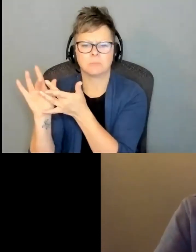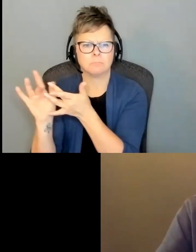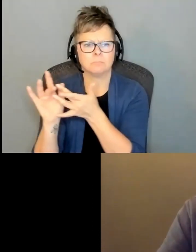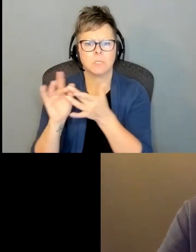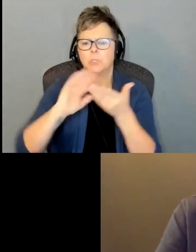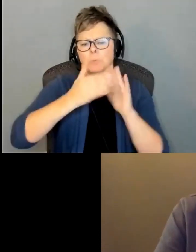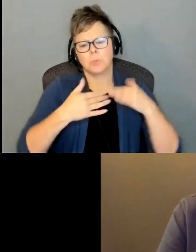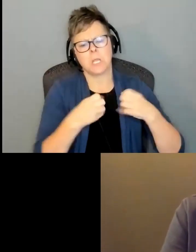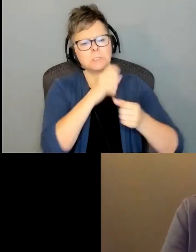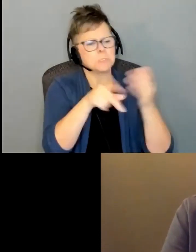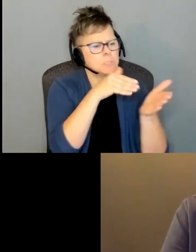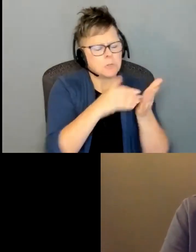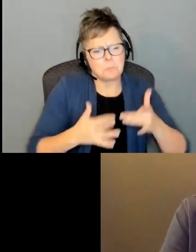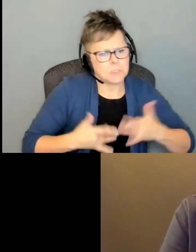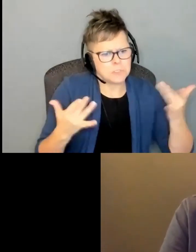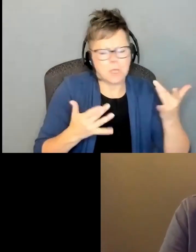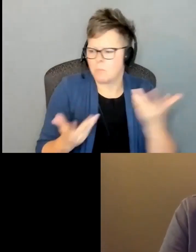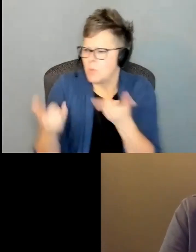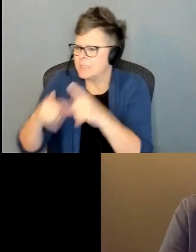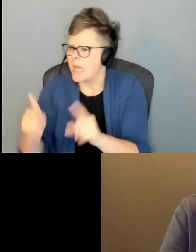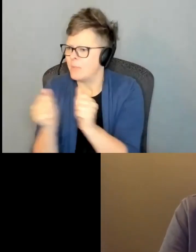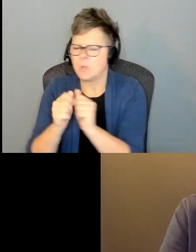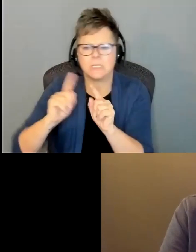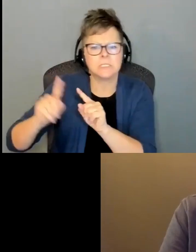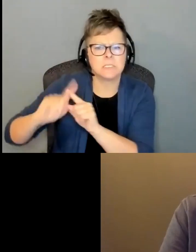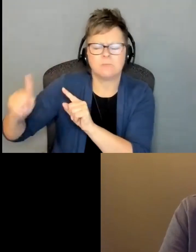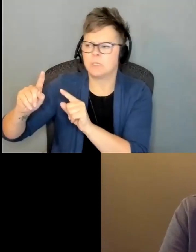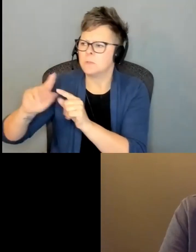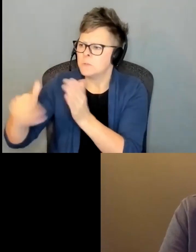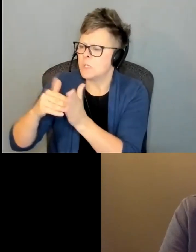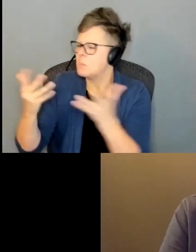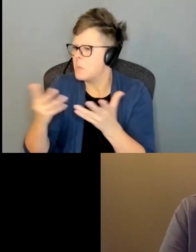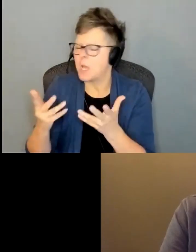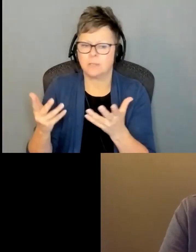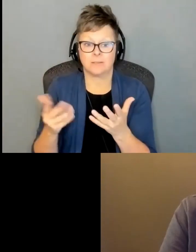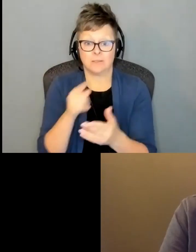What’s happening with centers of sub-acute? Which you are hearing here.